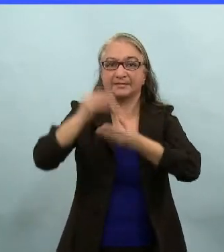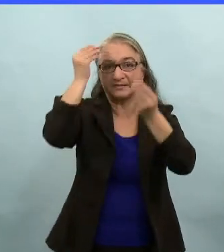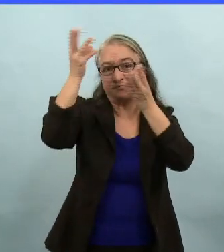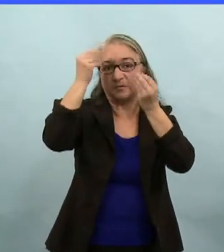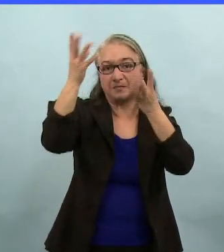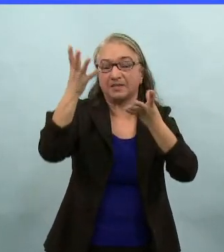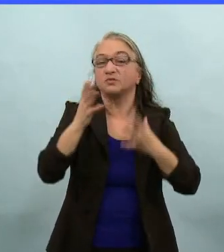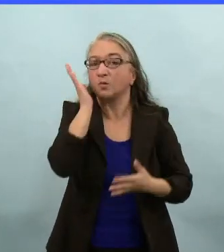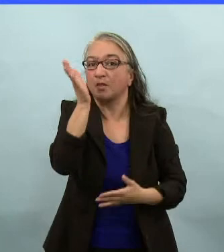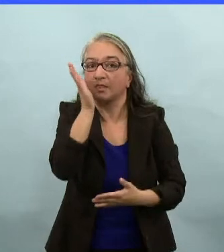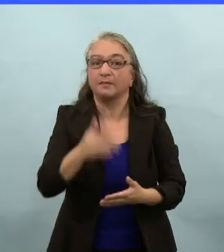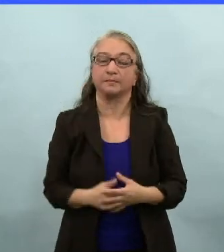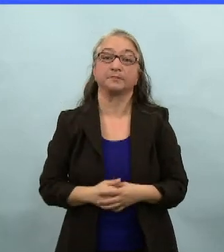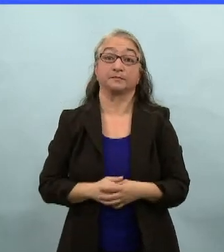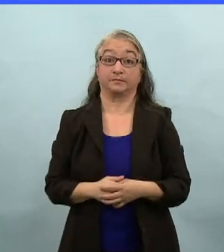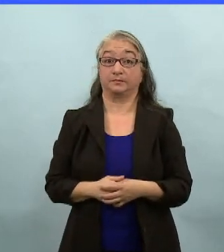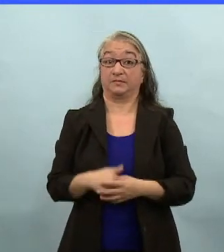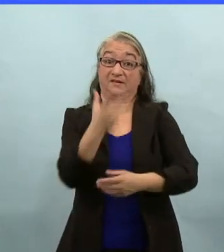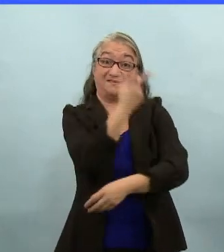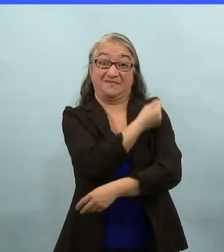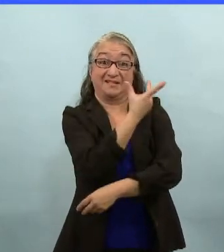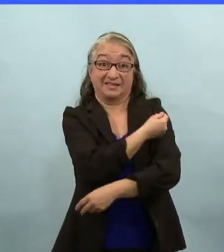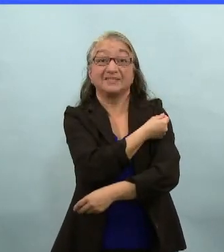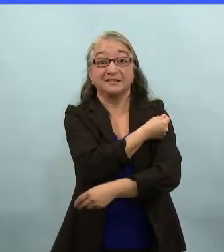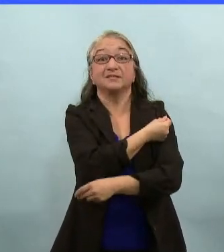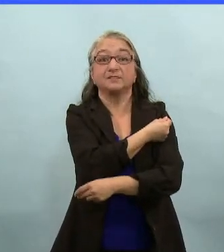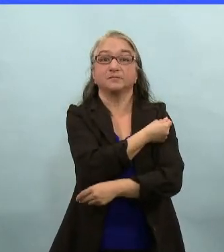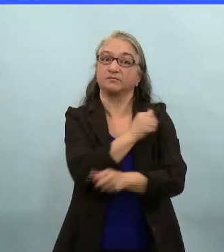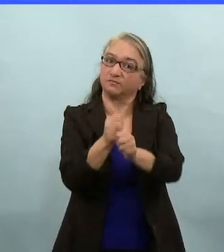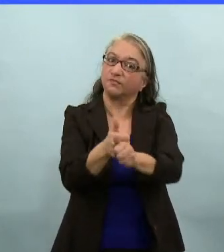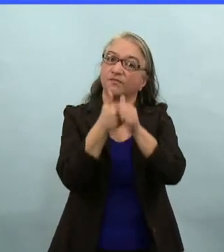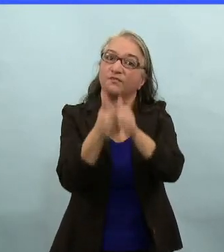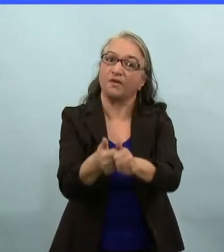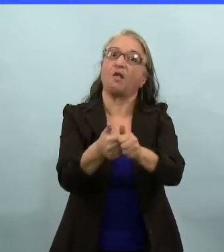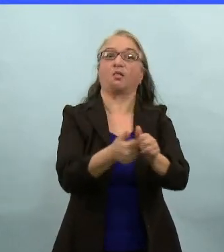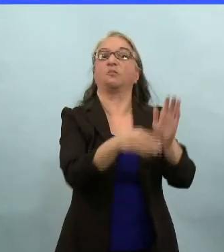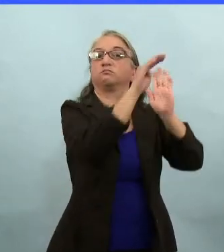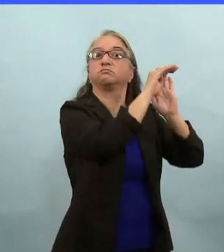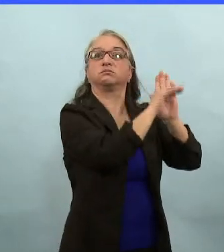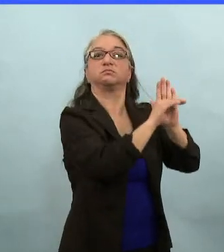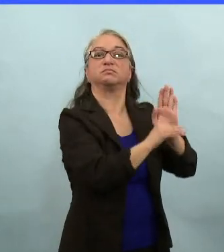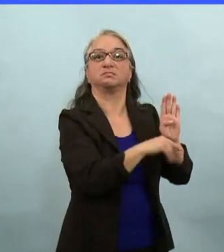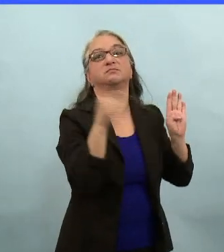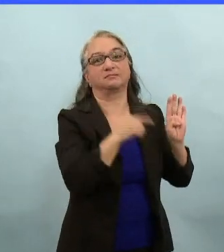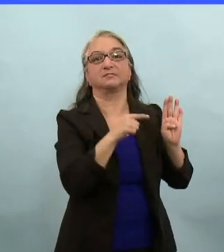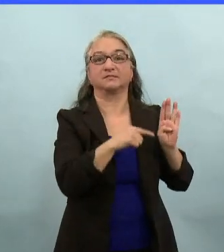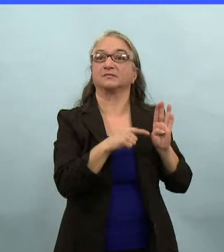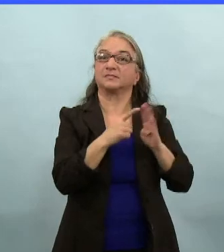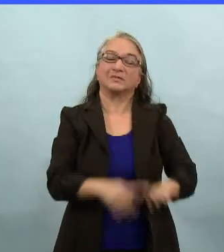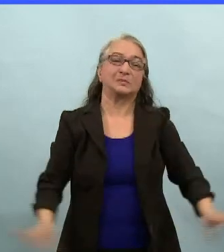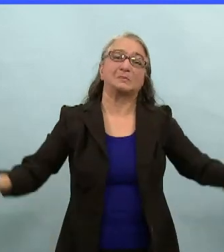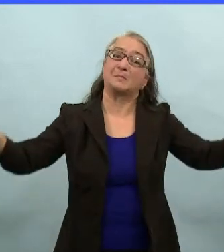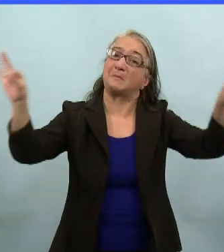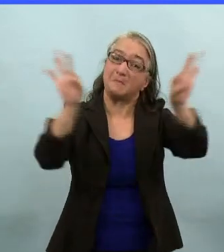vaccines and following the fundamentals is our way through this pandemic vaccines work